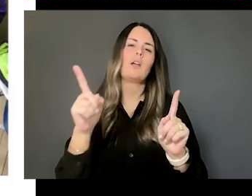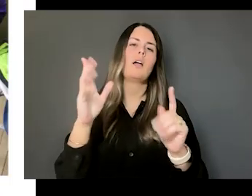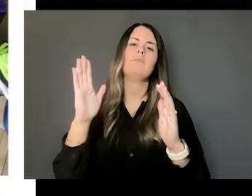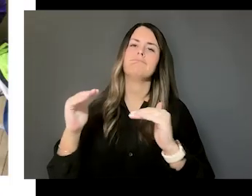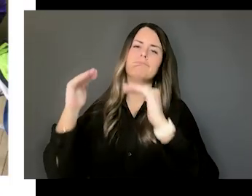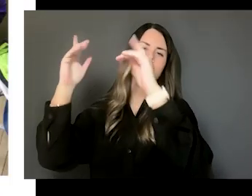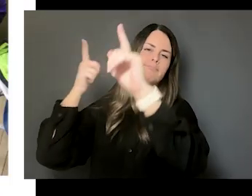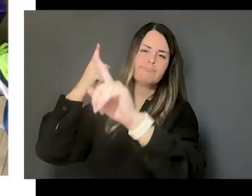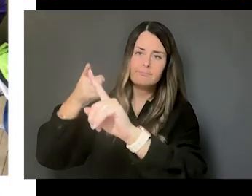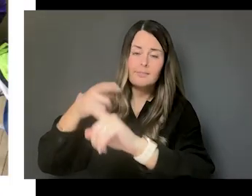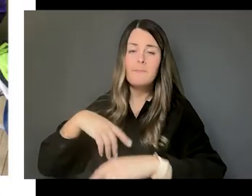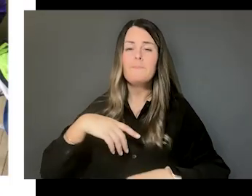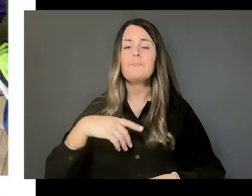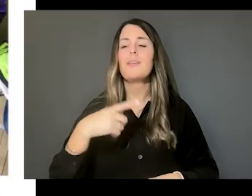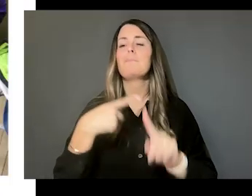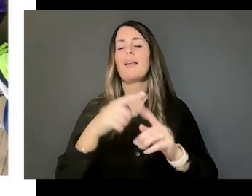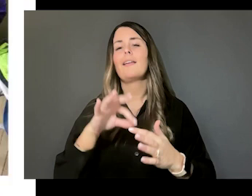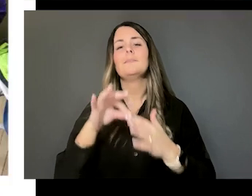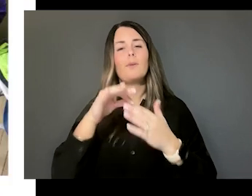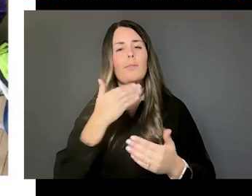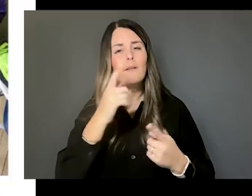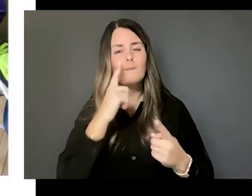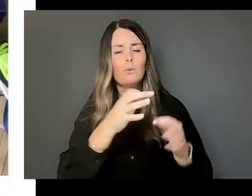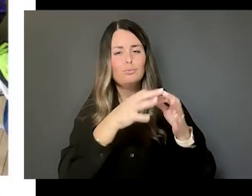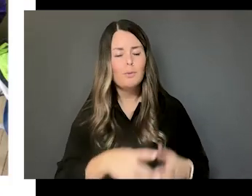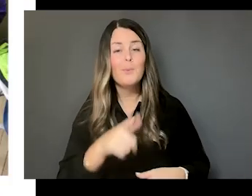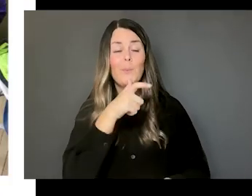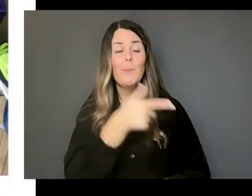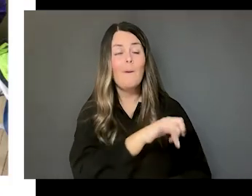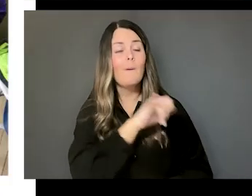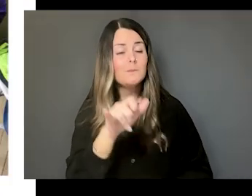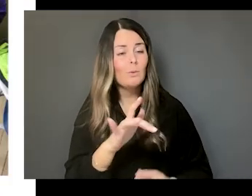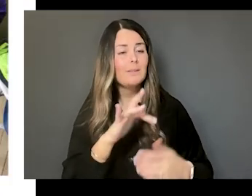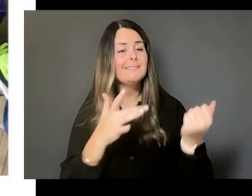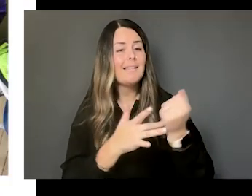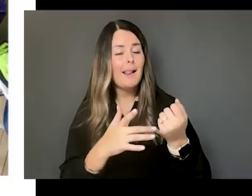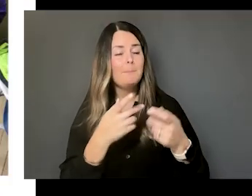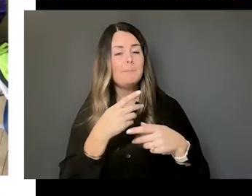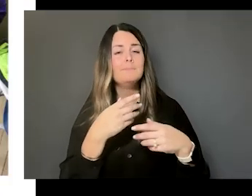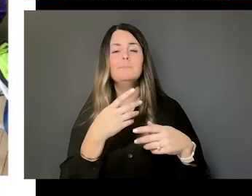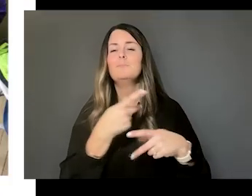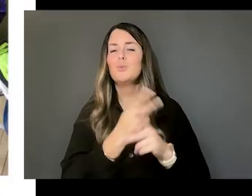And a special thank you to our interpreter, Kristine, who is also our technical producer and marketing coordinator.